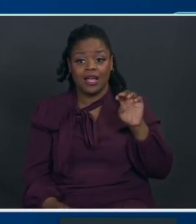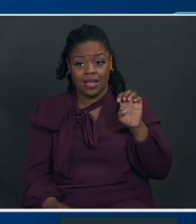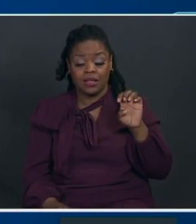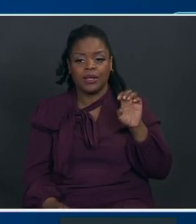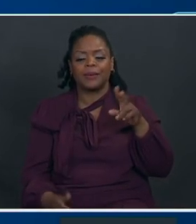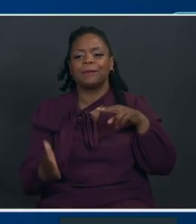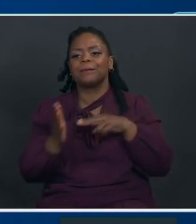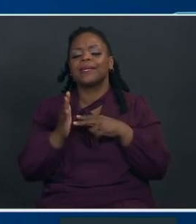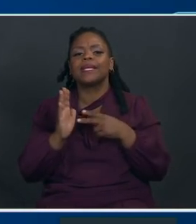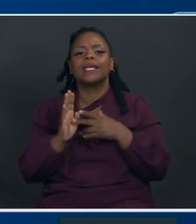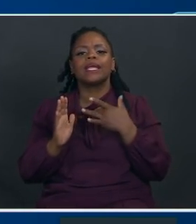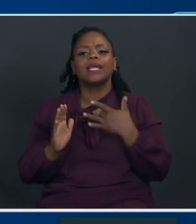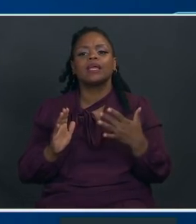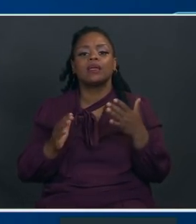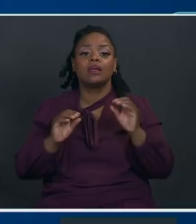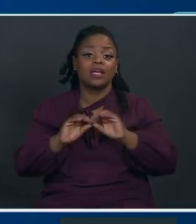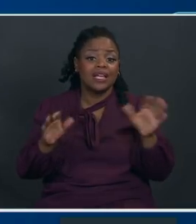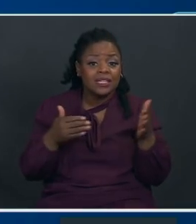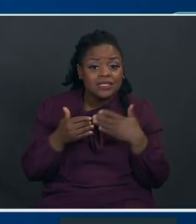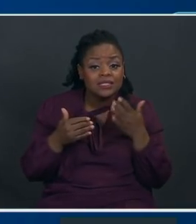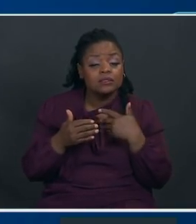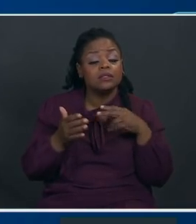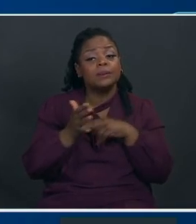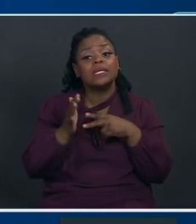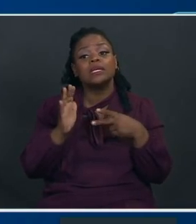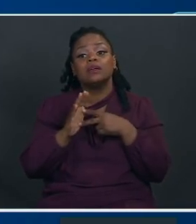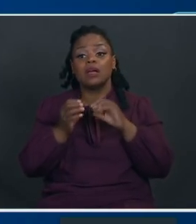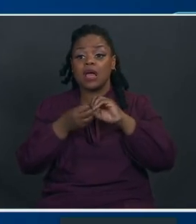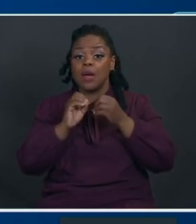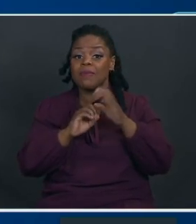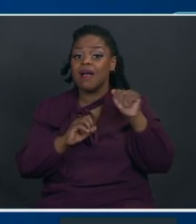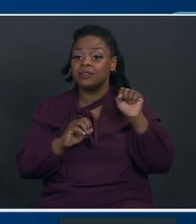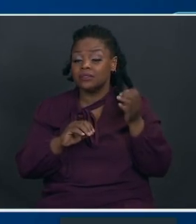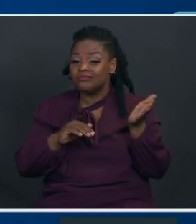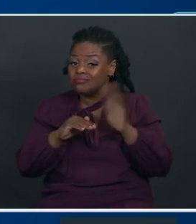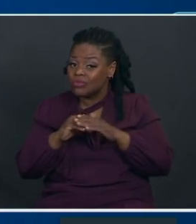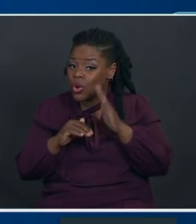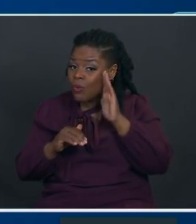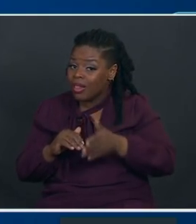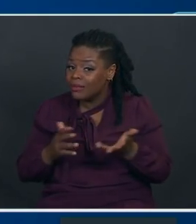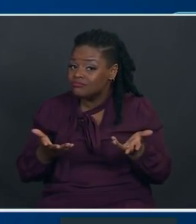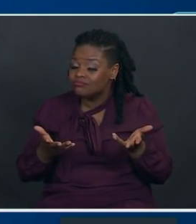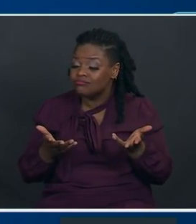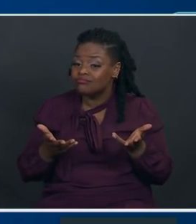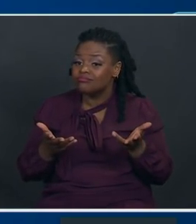which can lead to increased number of cases and increased stress on our already taxed health care system.